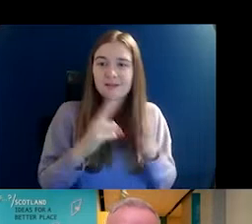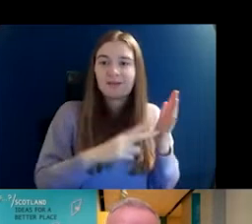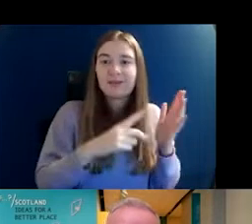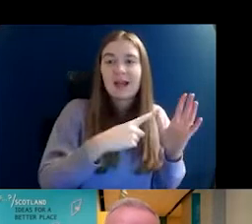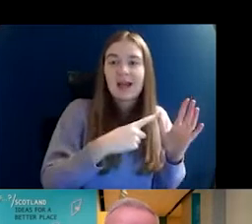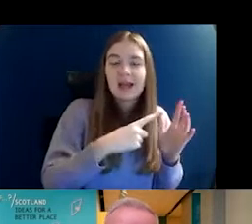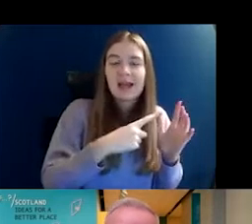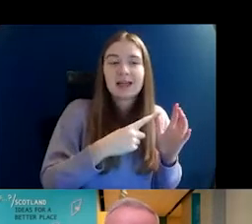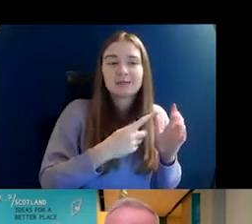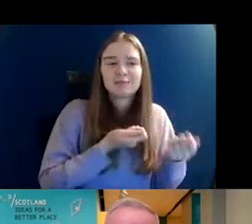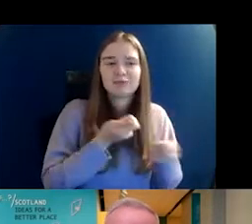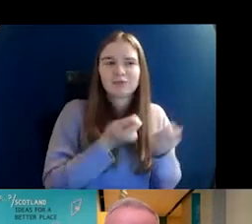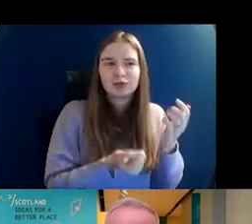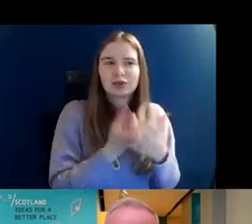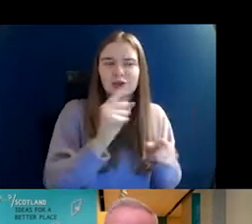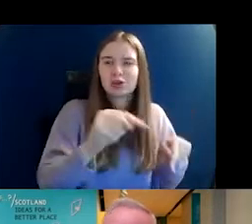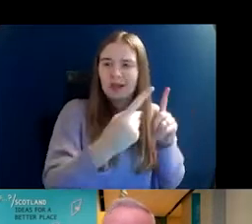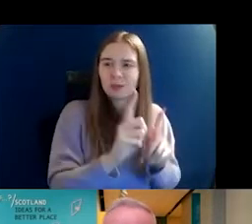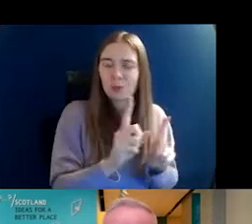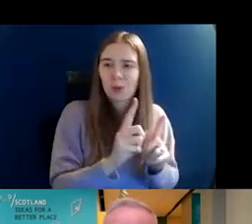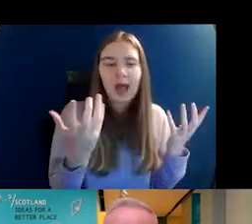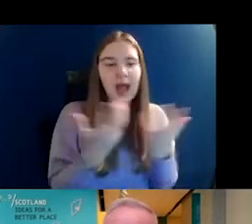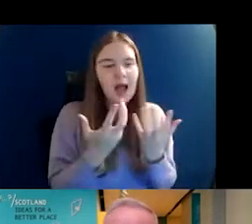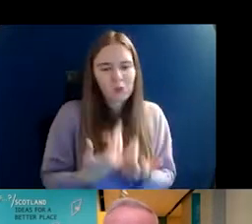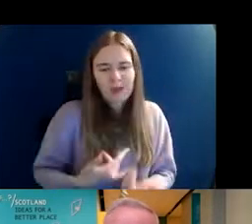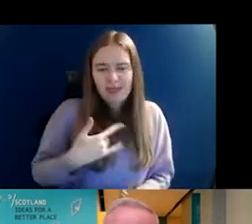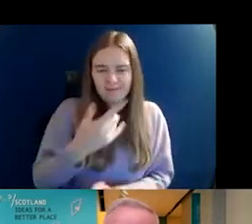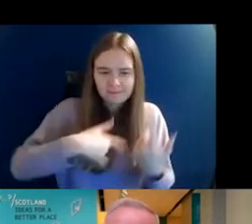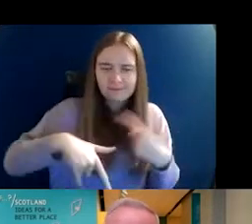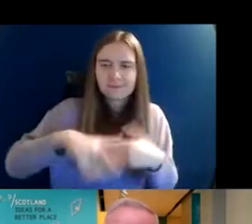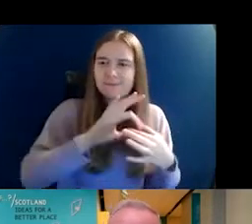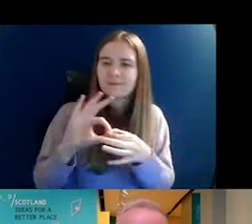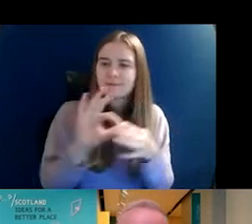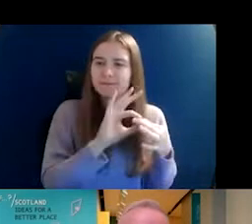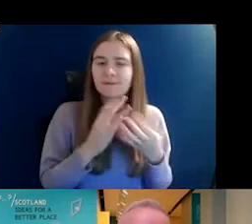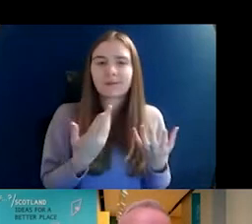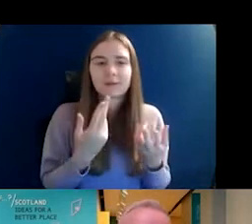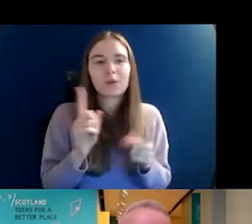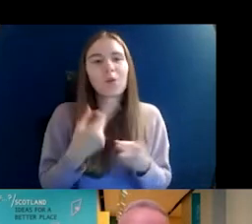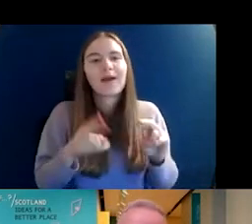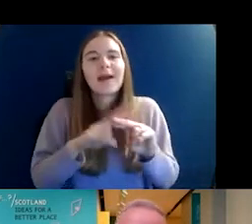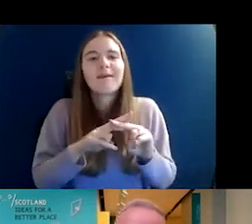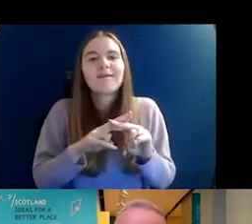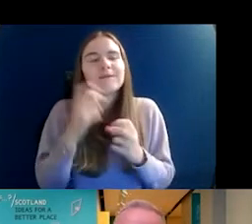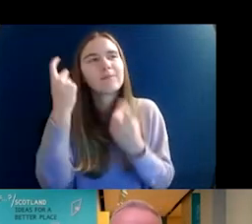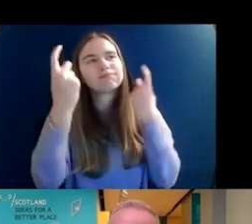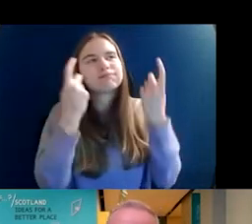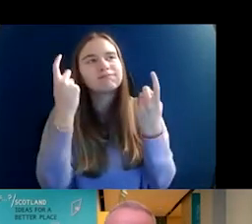curators challenge was, how will we live together? And on the "What if" initiative was really about trying to cut through